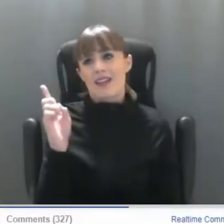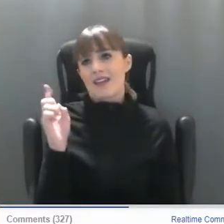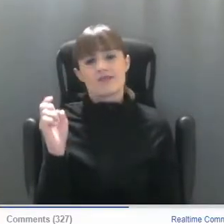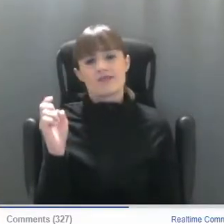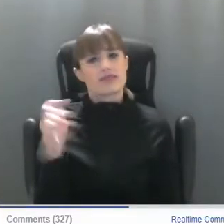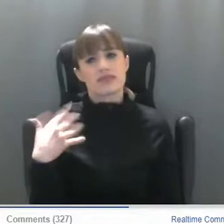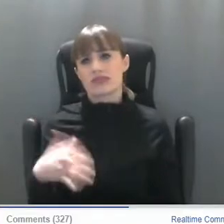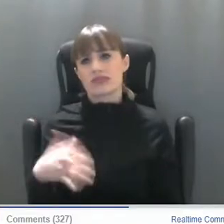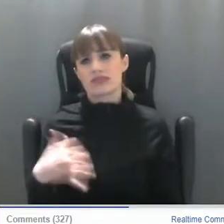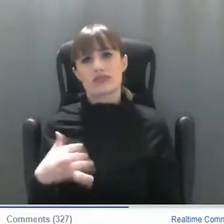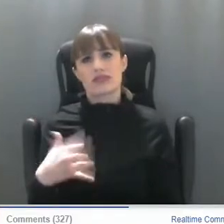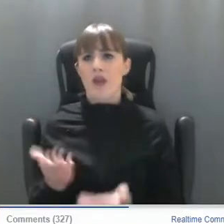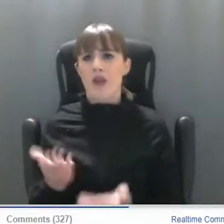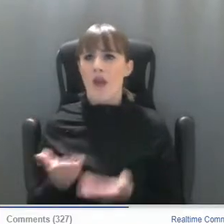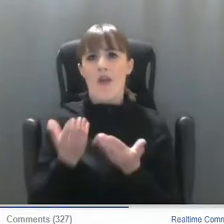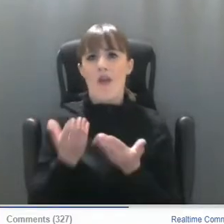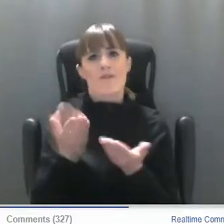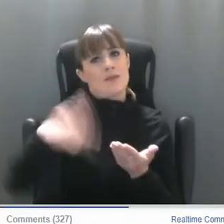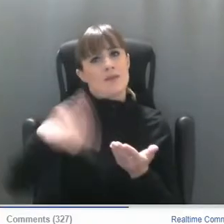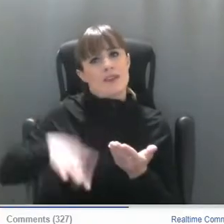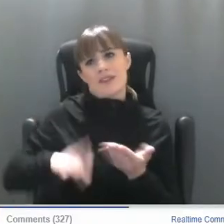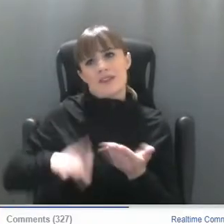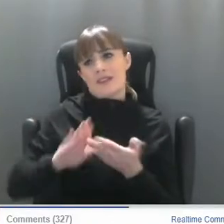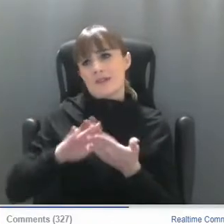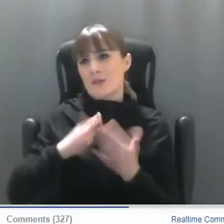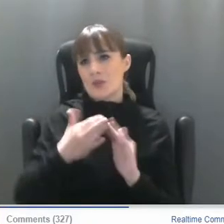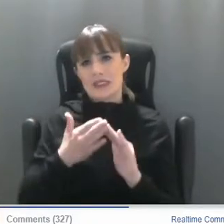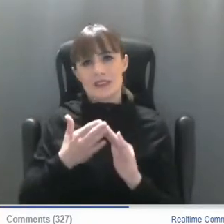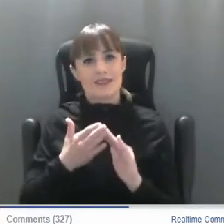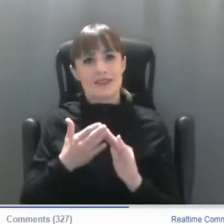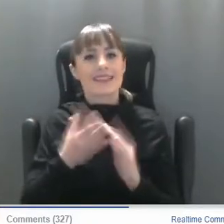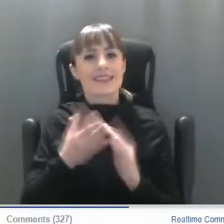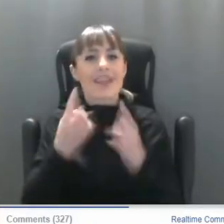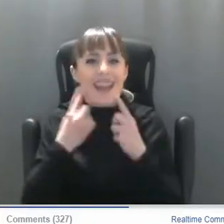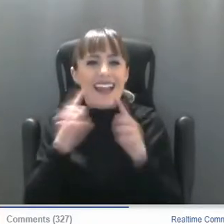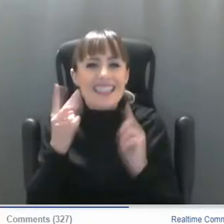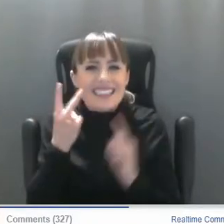There we are! We have this little secret viewing spot